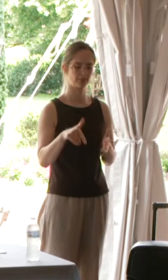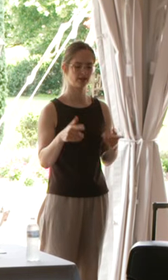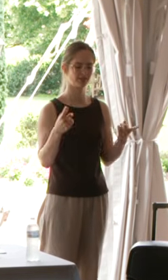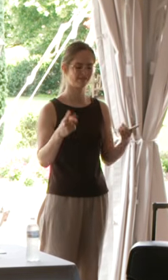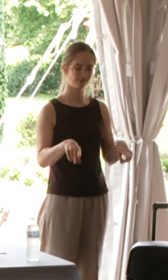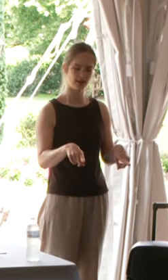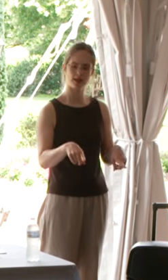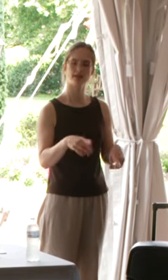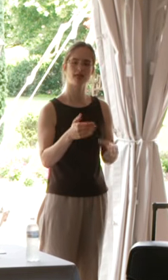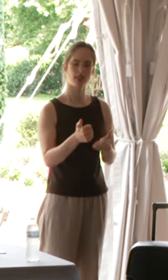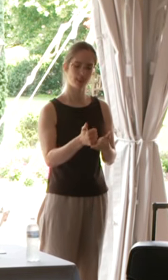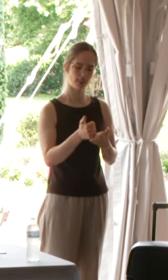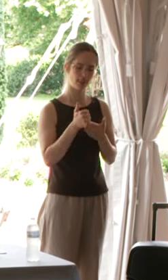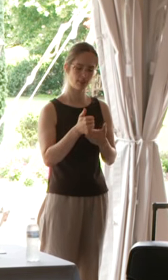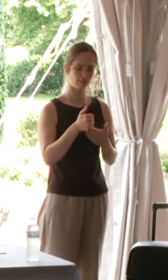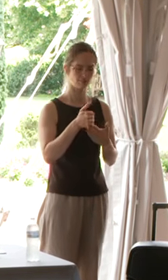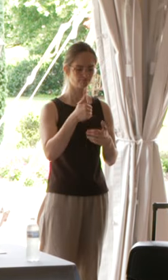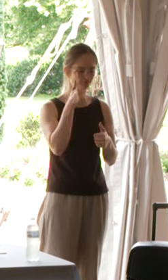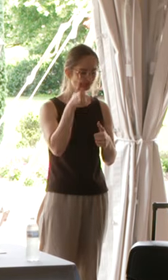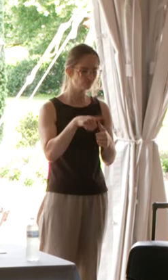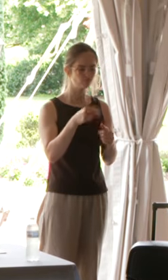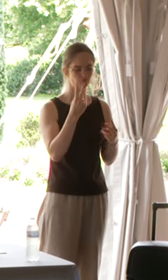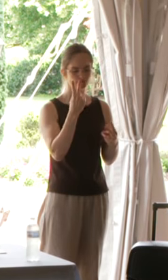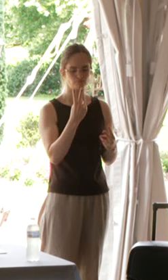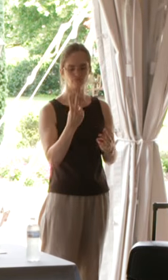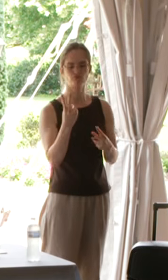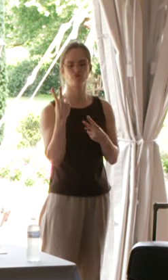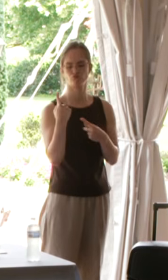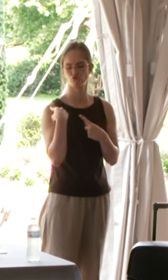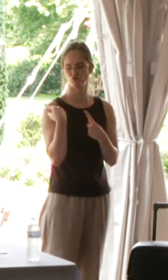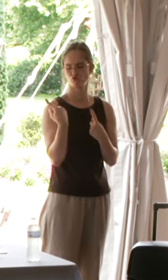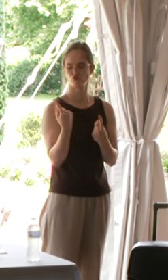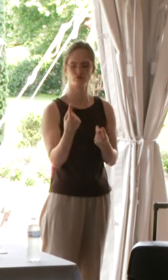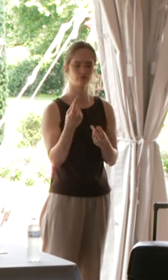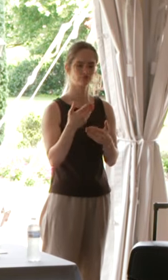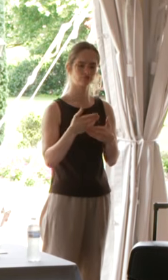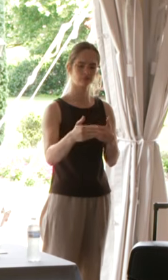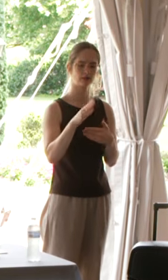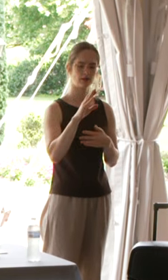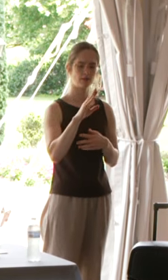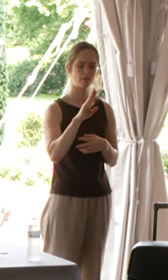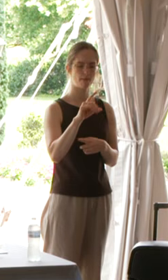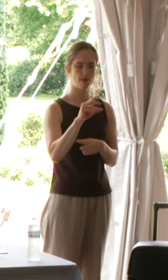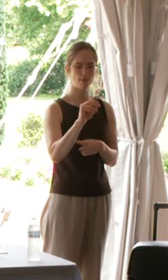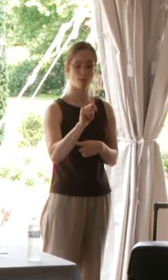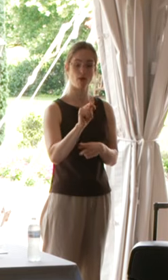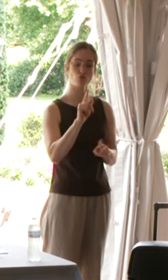us commemorate the enduring legacy of the Belmont Report. Thank you as well to our distinguished